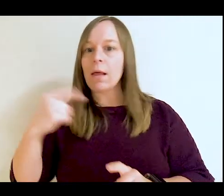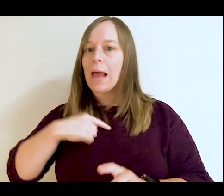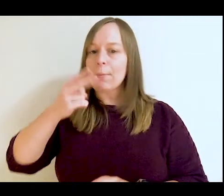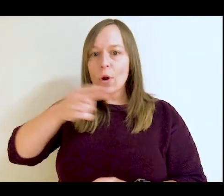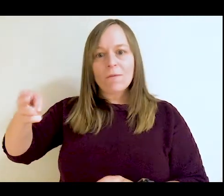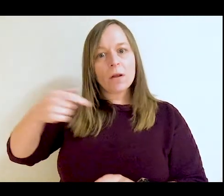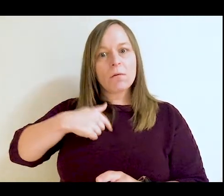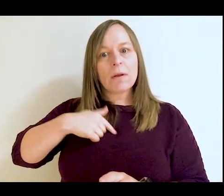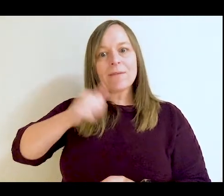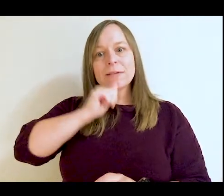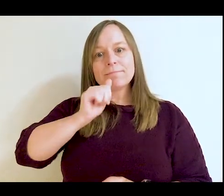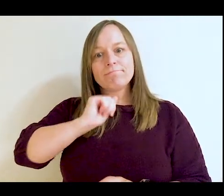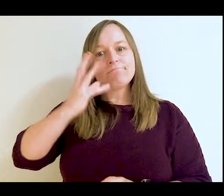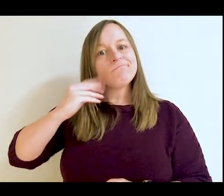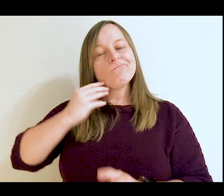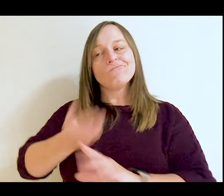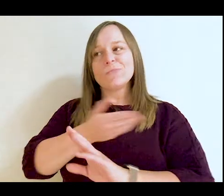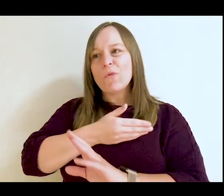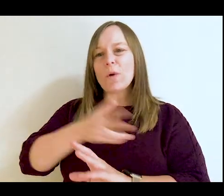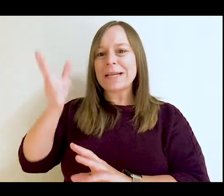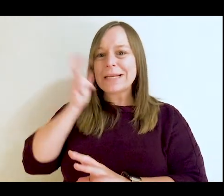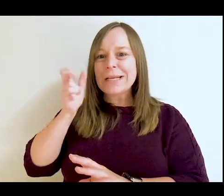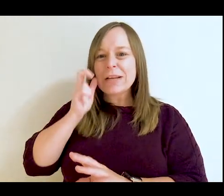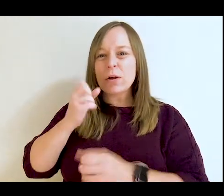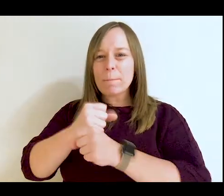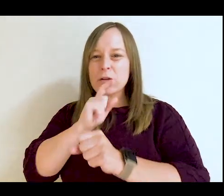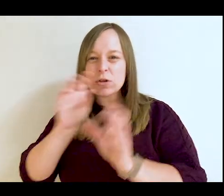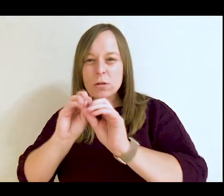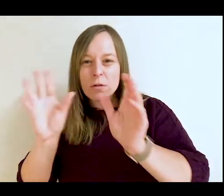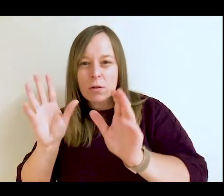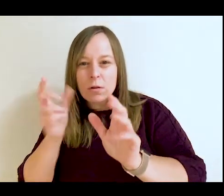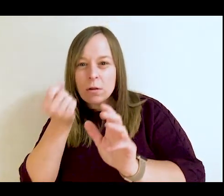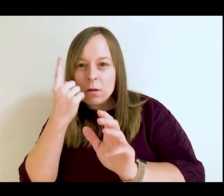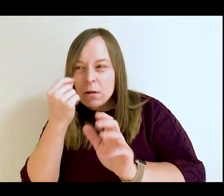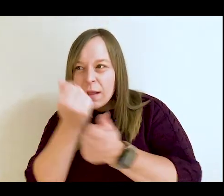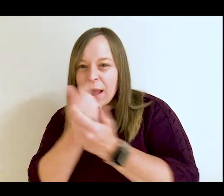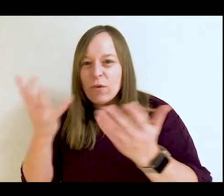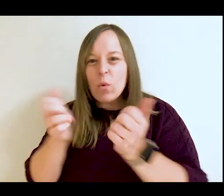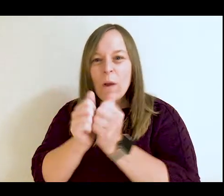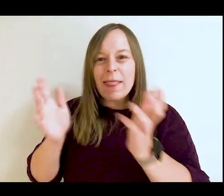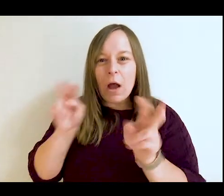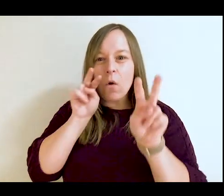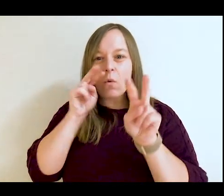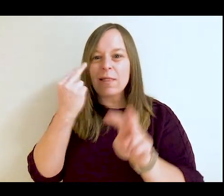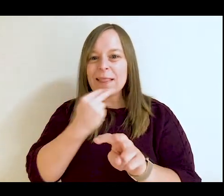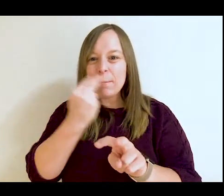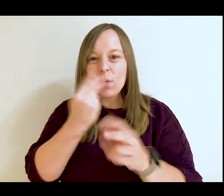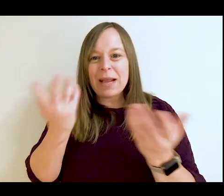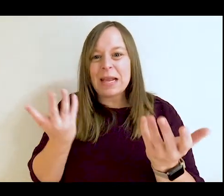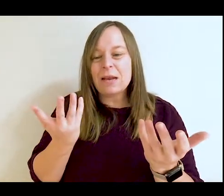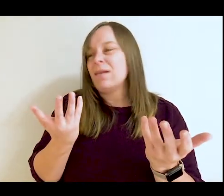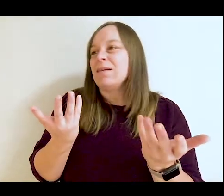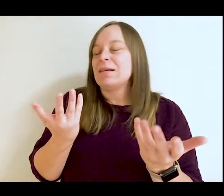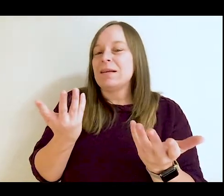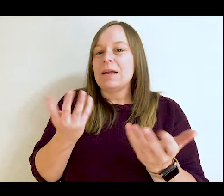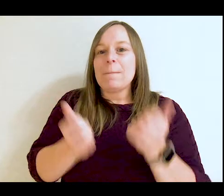which I've endured before. It makes it really hard for me to hear and make out everything that's being said without being able to lip read. And most of the